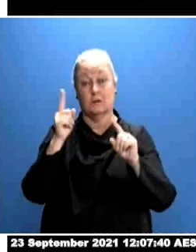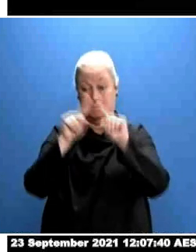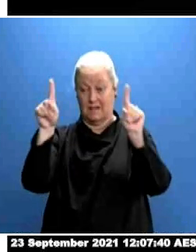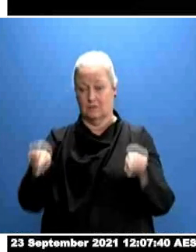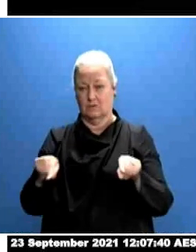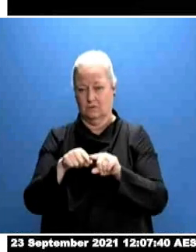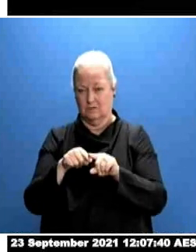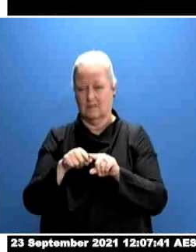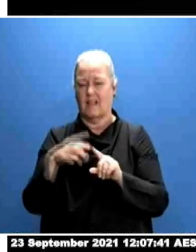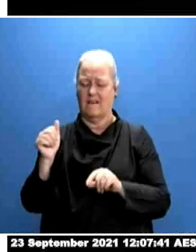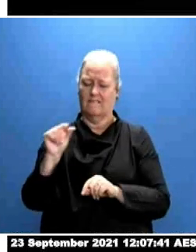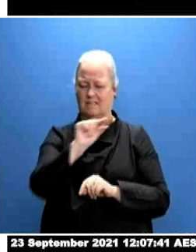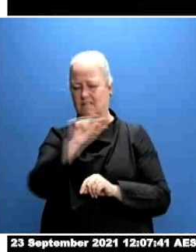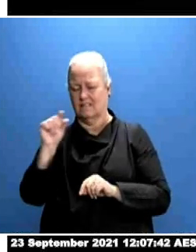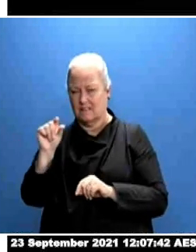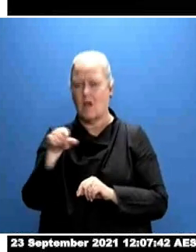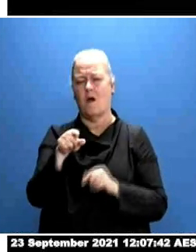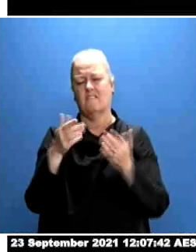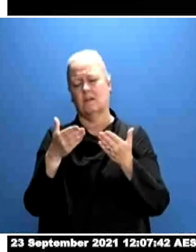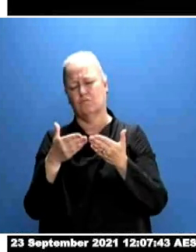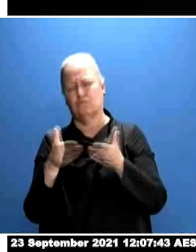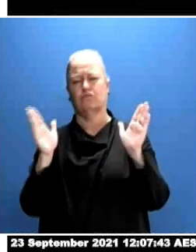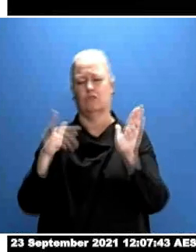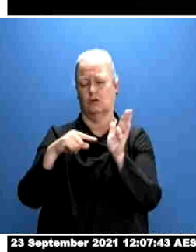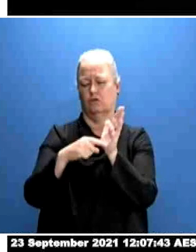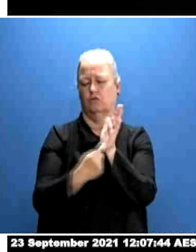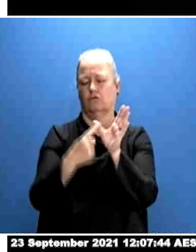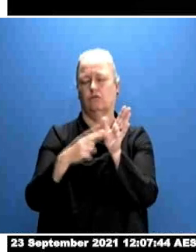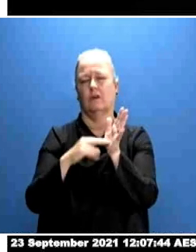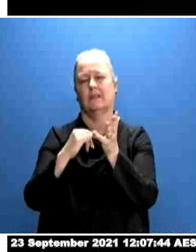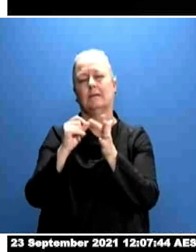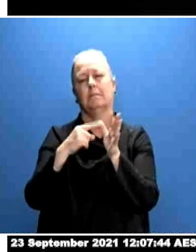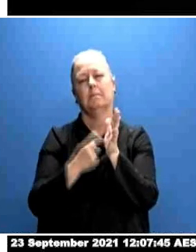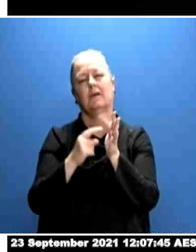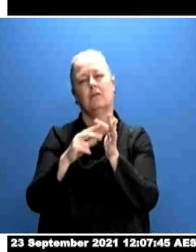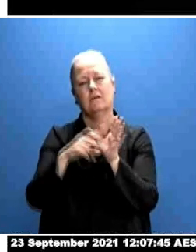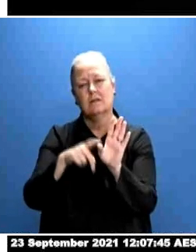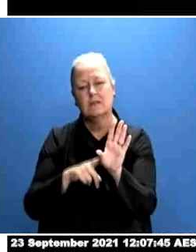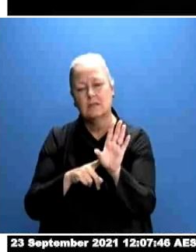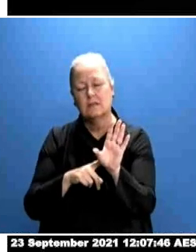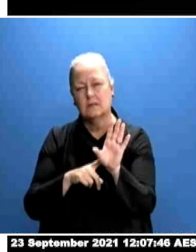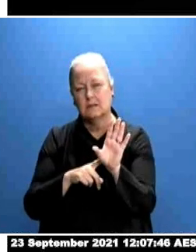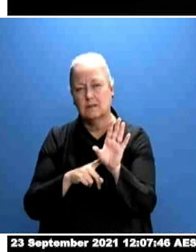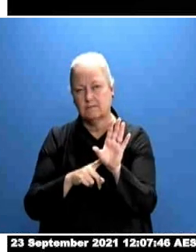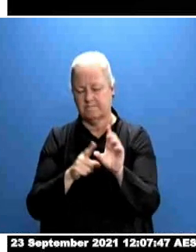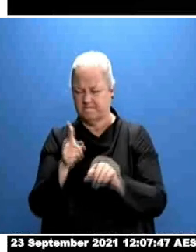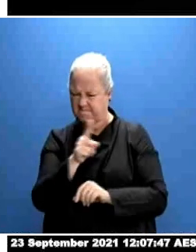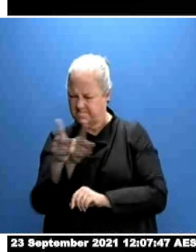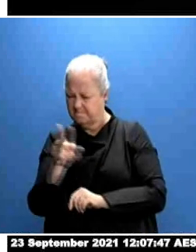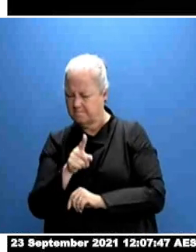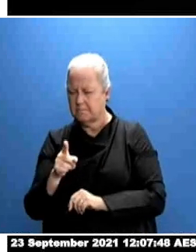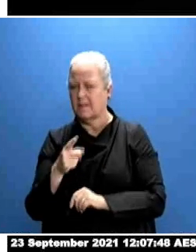about transparency and the concern being raised about the document